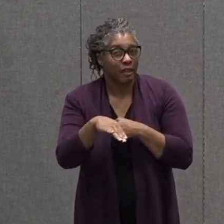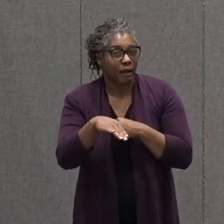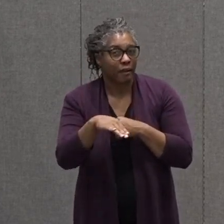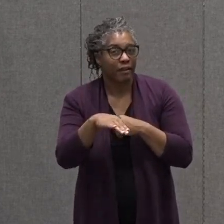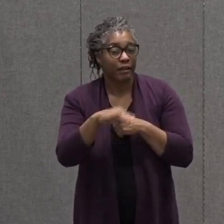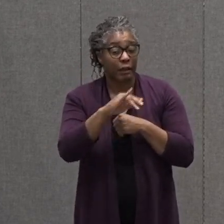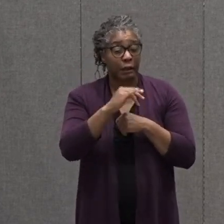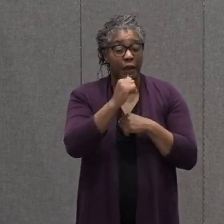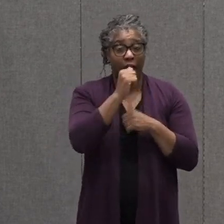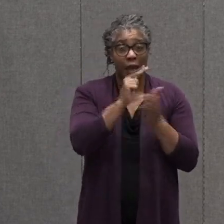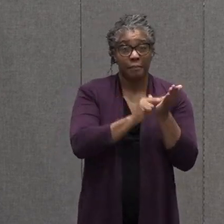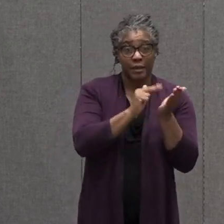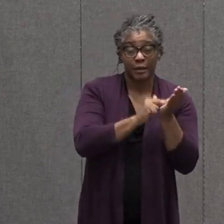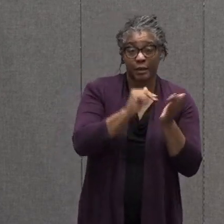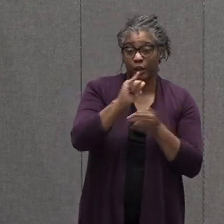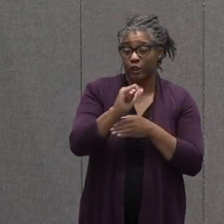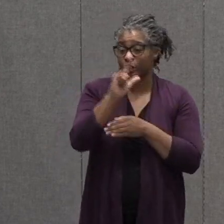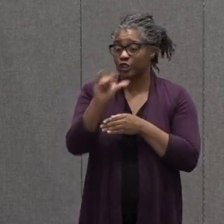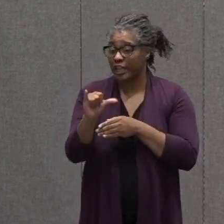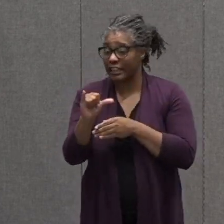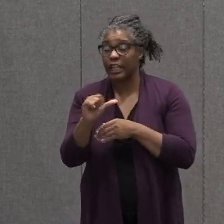to make delicious healthy snacks?